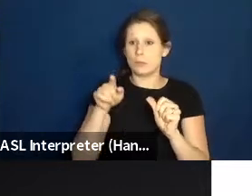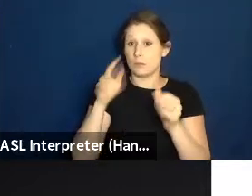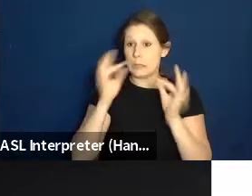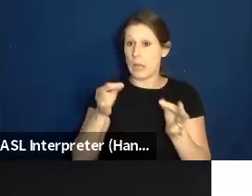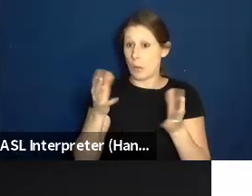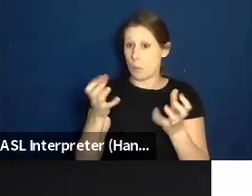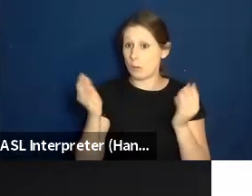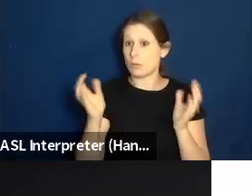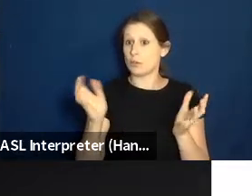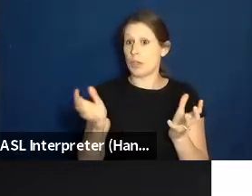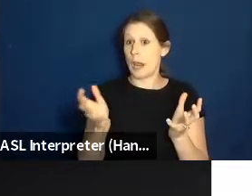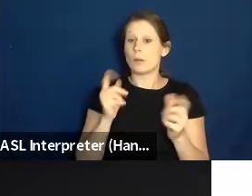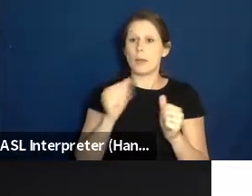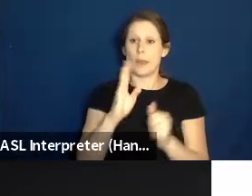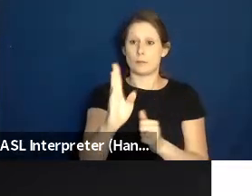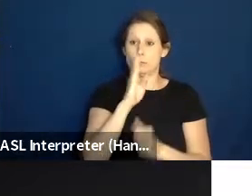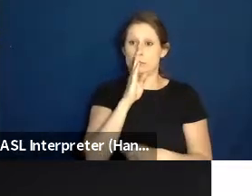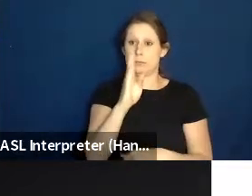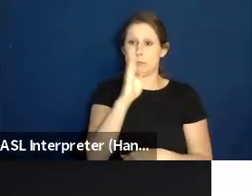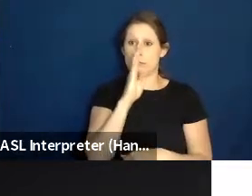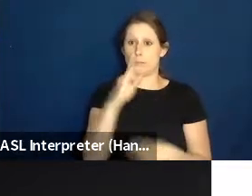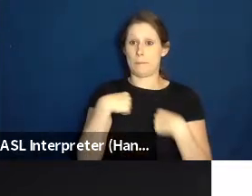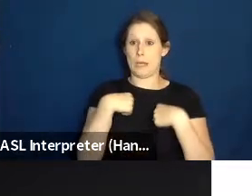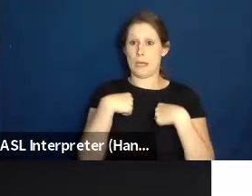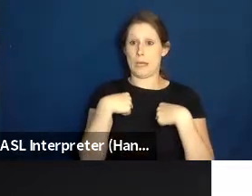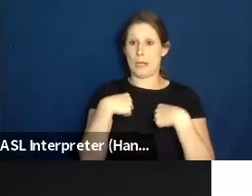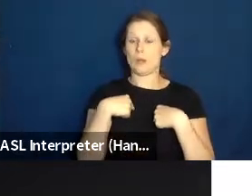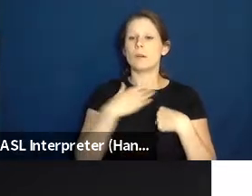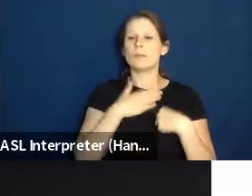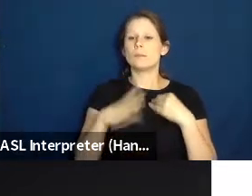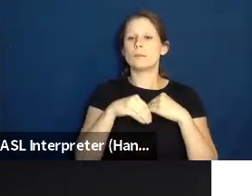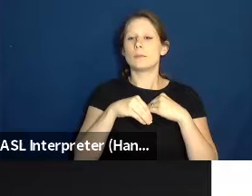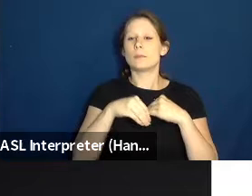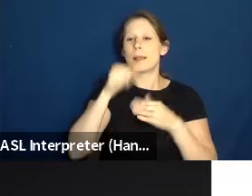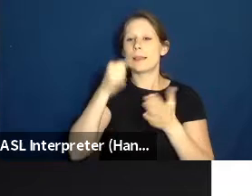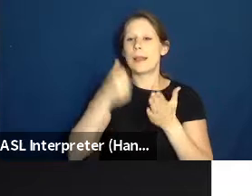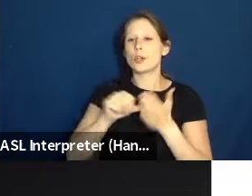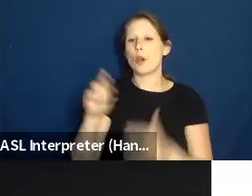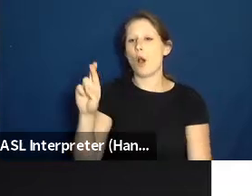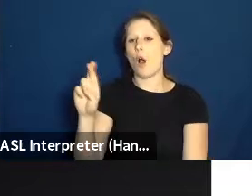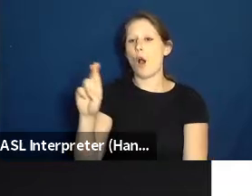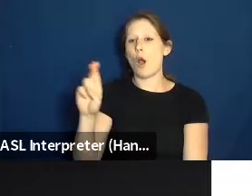chat directly to me, please add a literary, R, for read out loud. So if you want to put